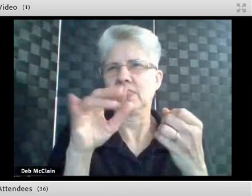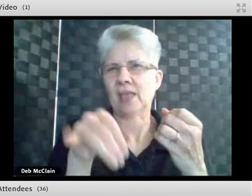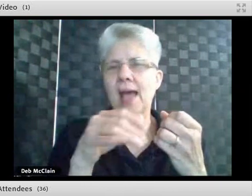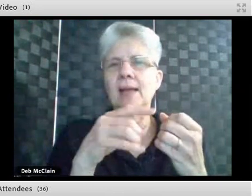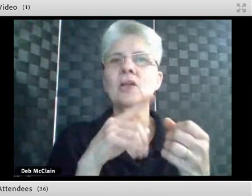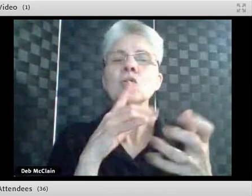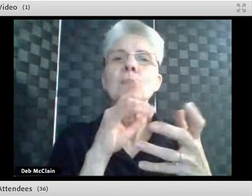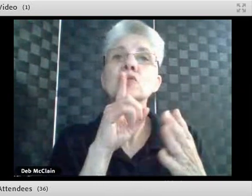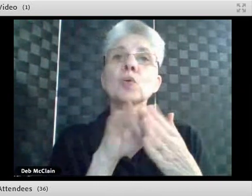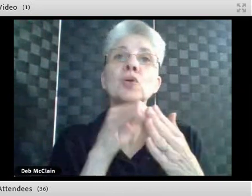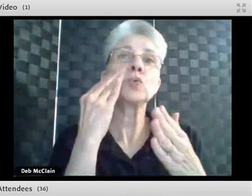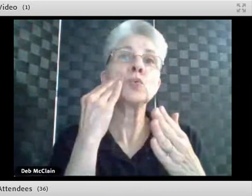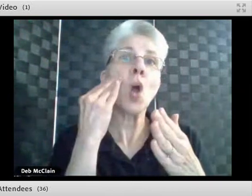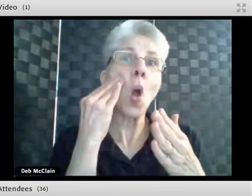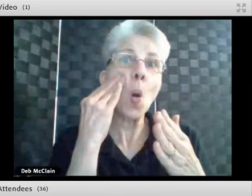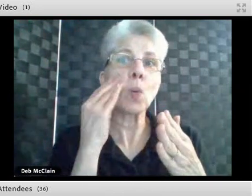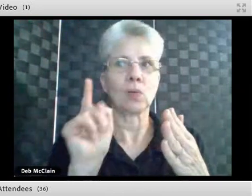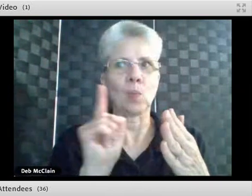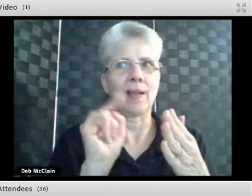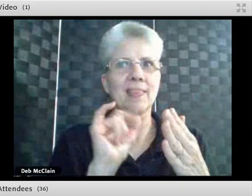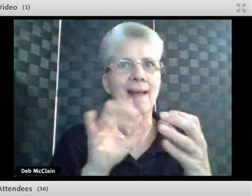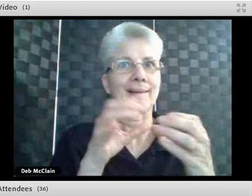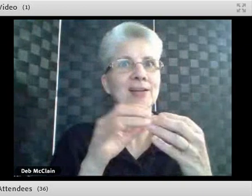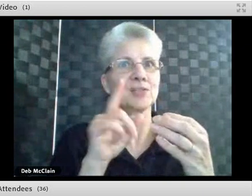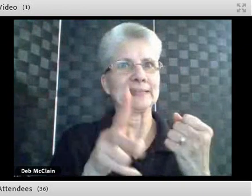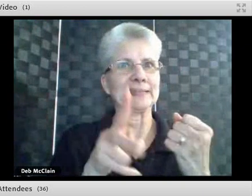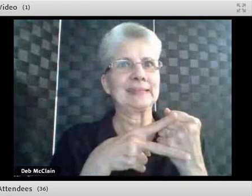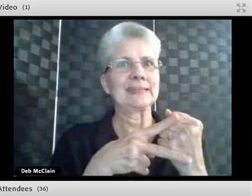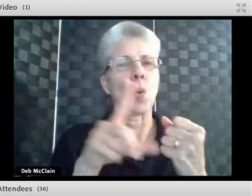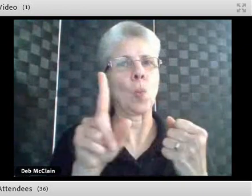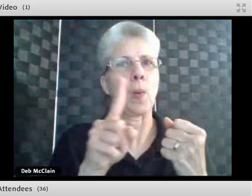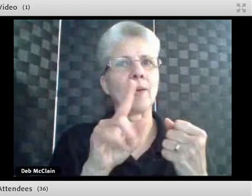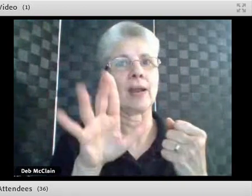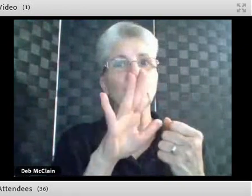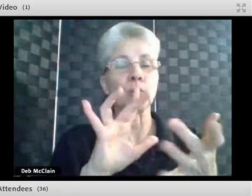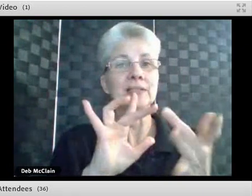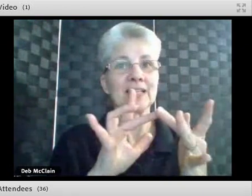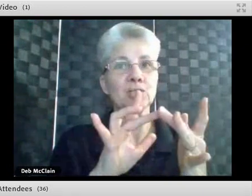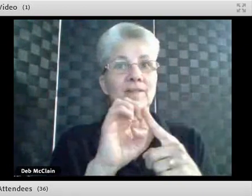You want to make sure that you actually know where that collection lives in your digital environment.